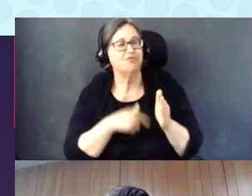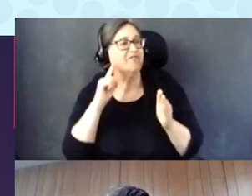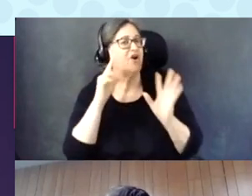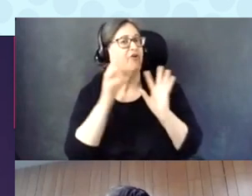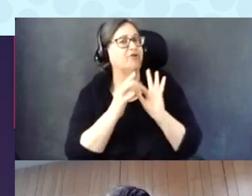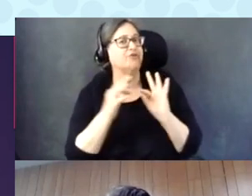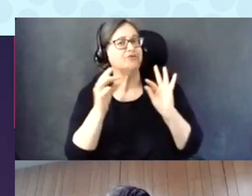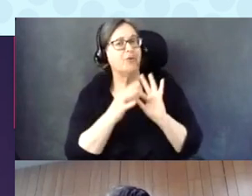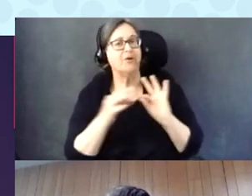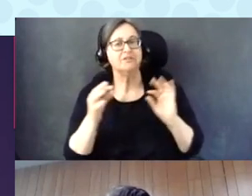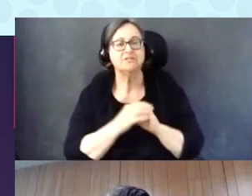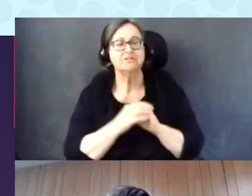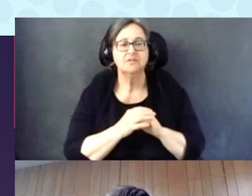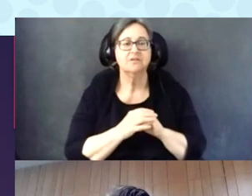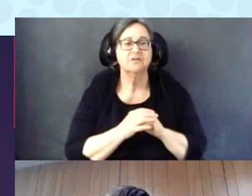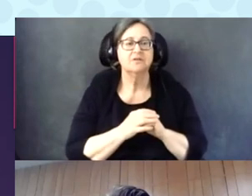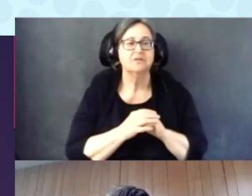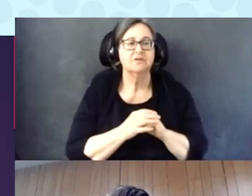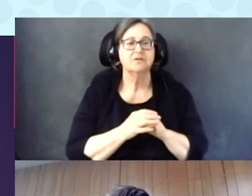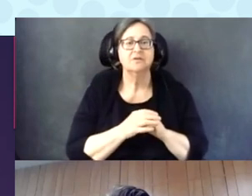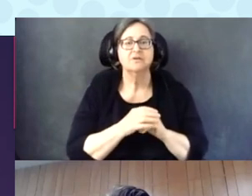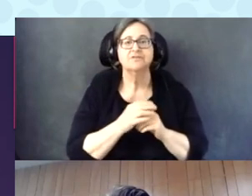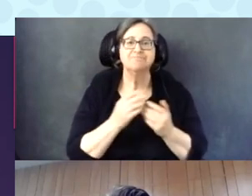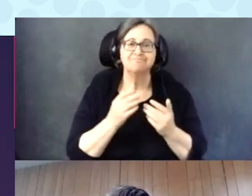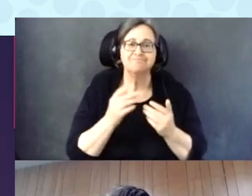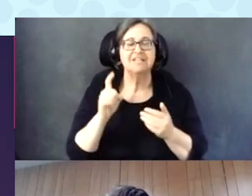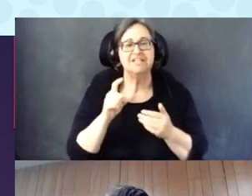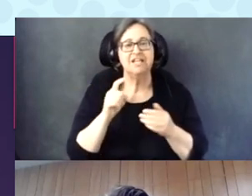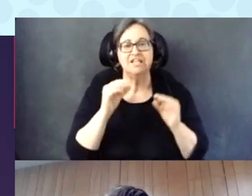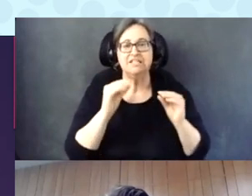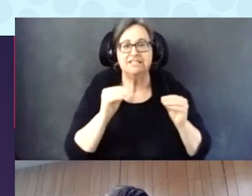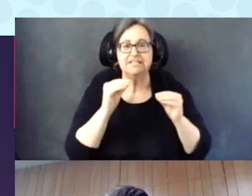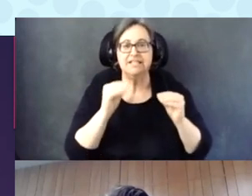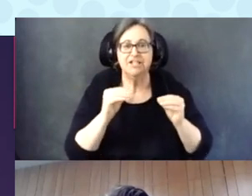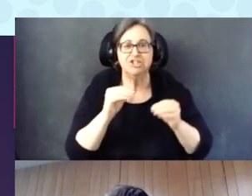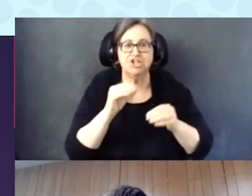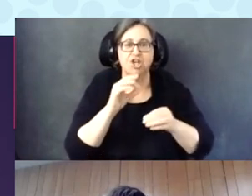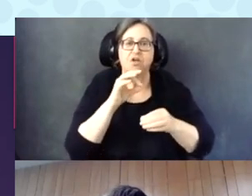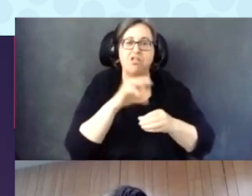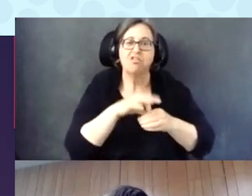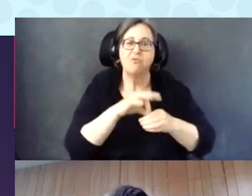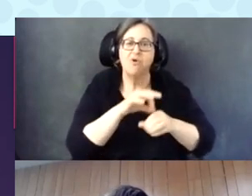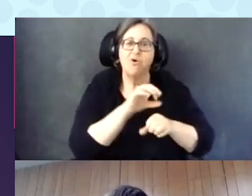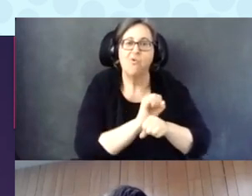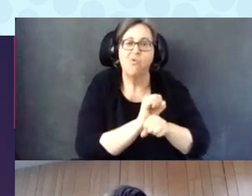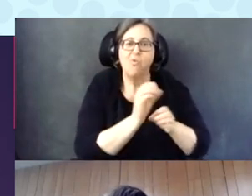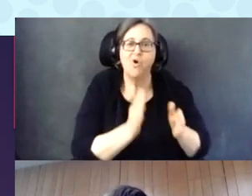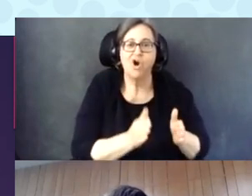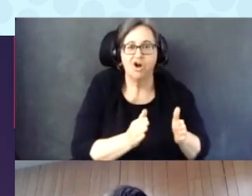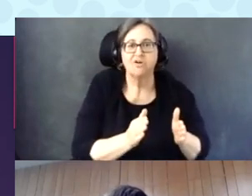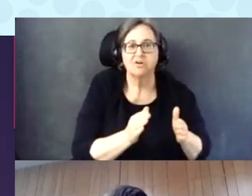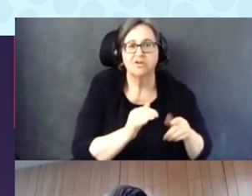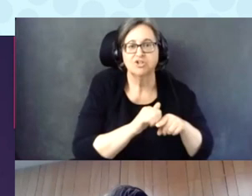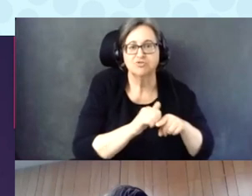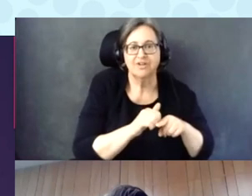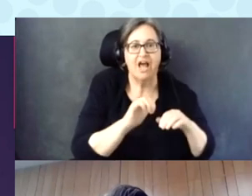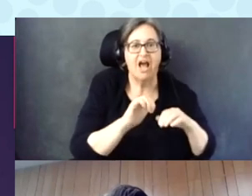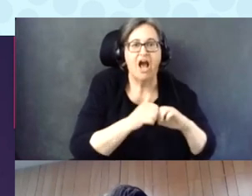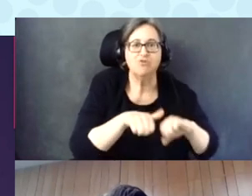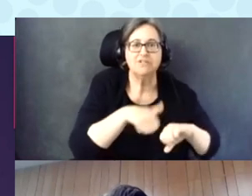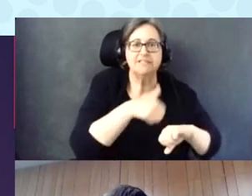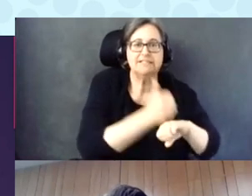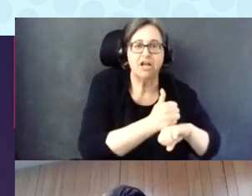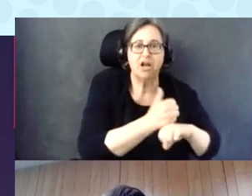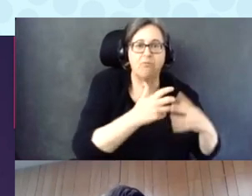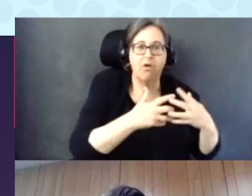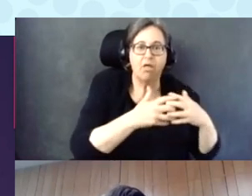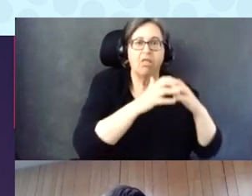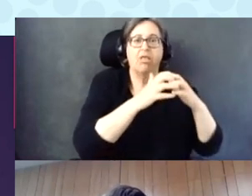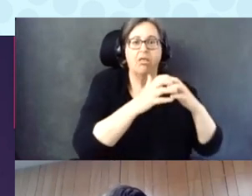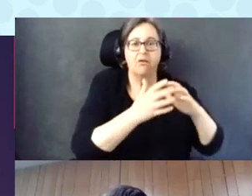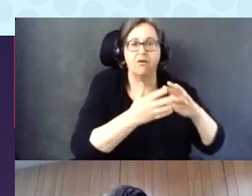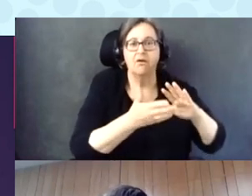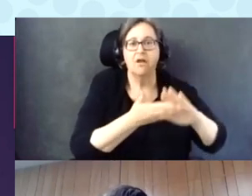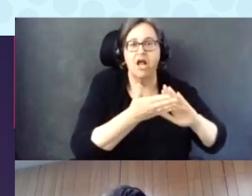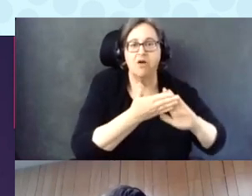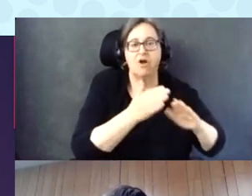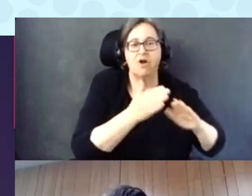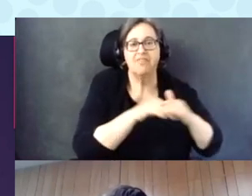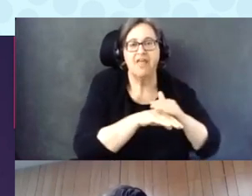that poll worker training, when it comes to setting up and operating the accessible ballot